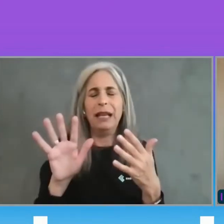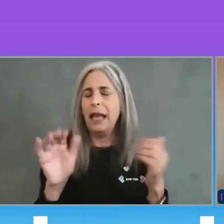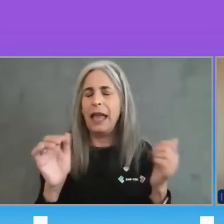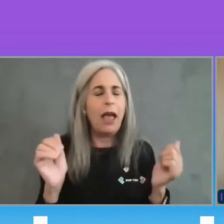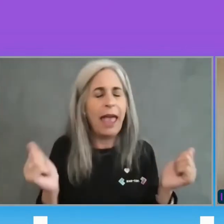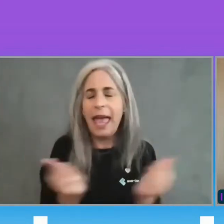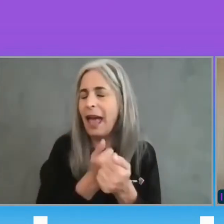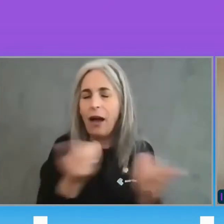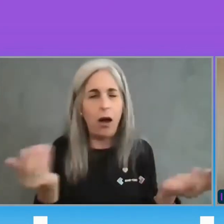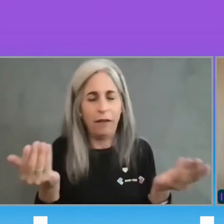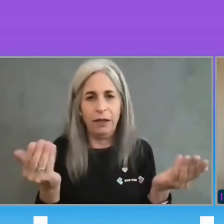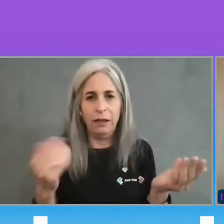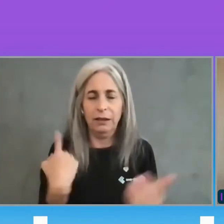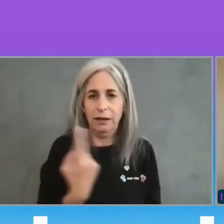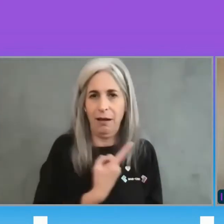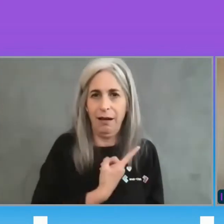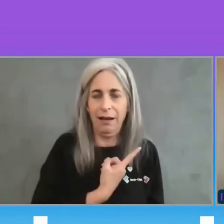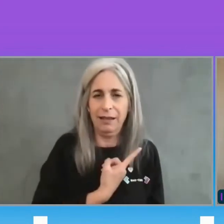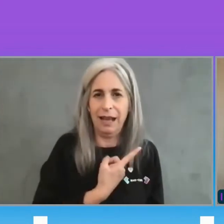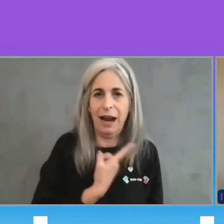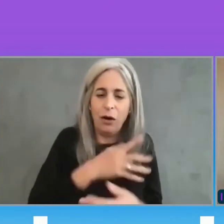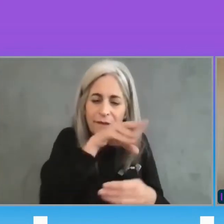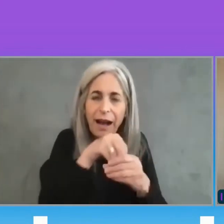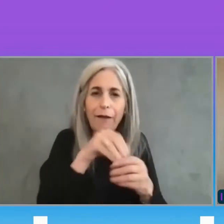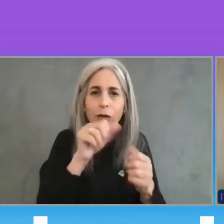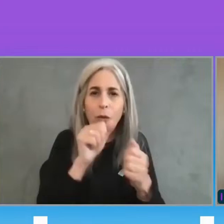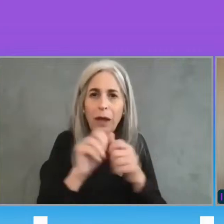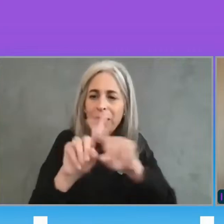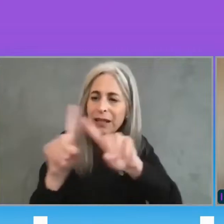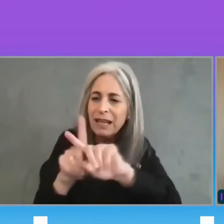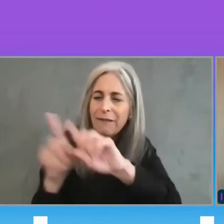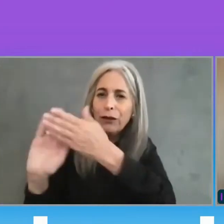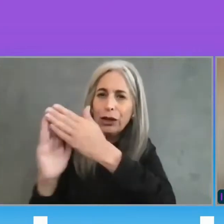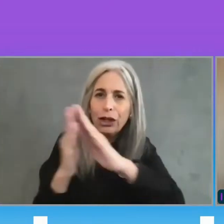whatever. All of us are involved